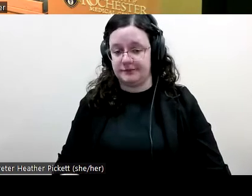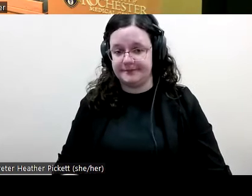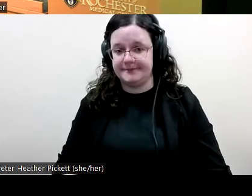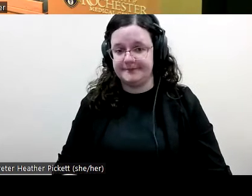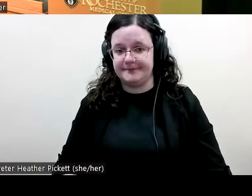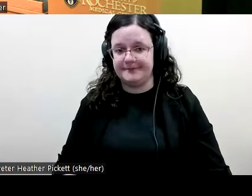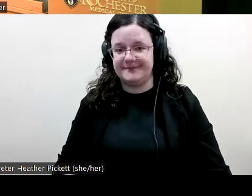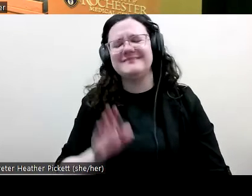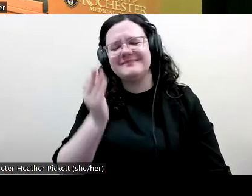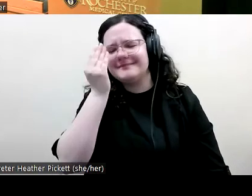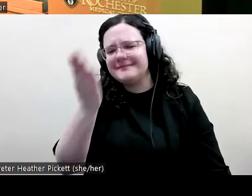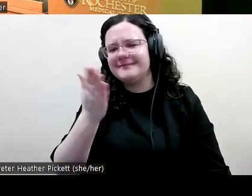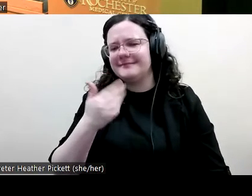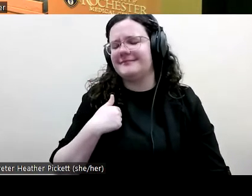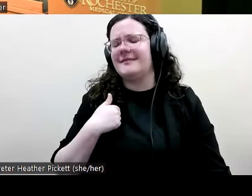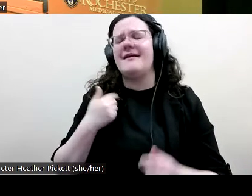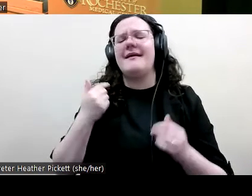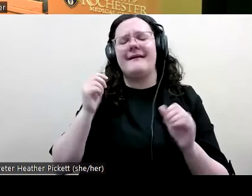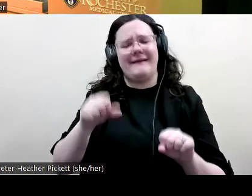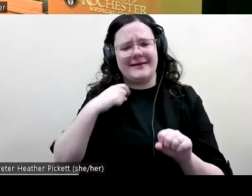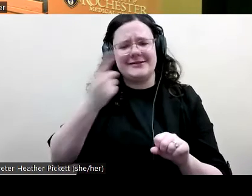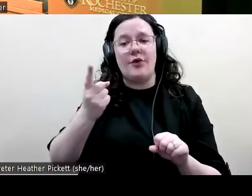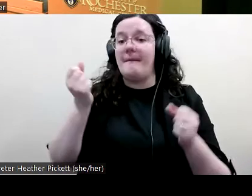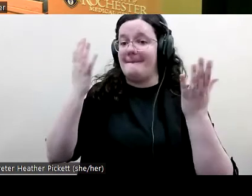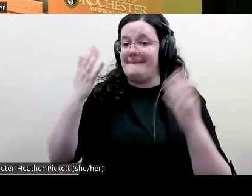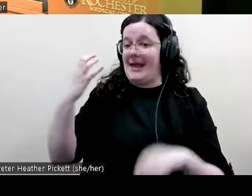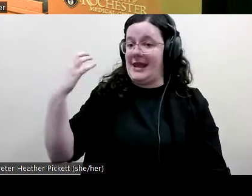can tell you that many employers when you have a child like under 18 who has a serious mental